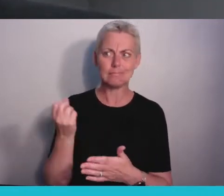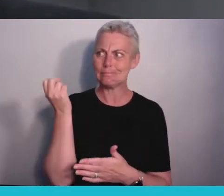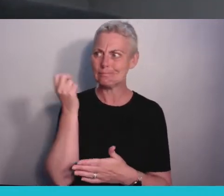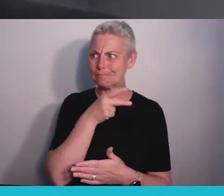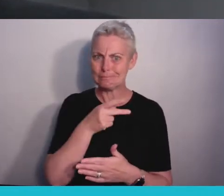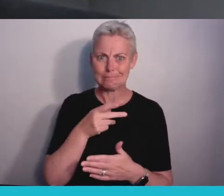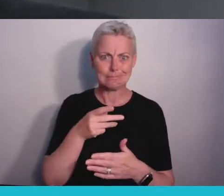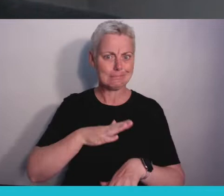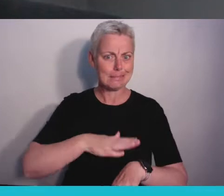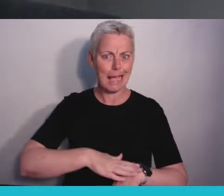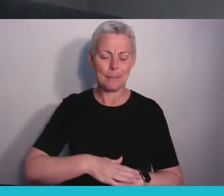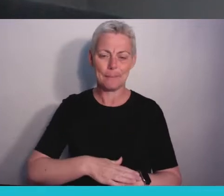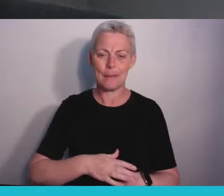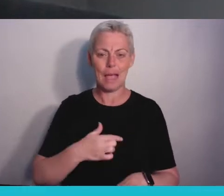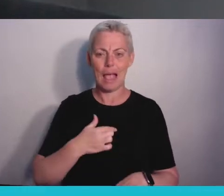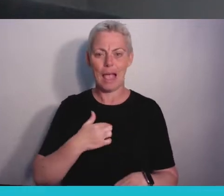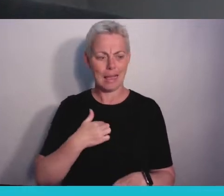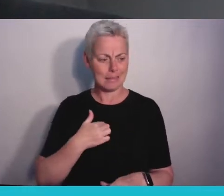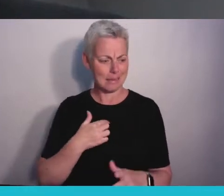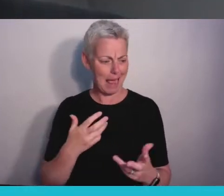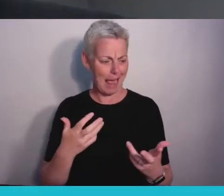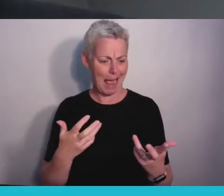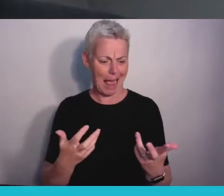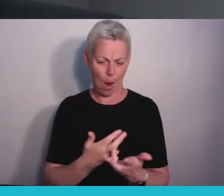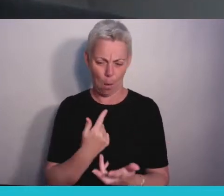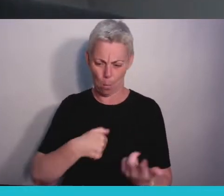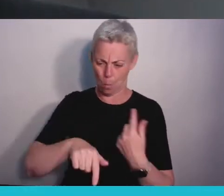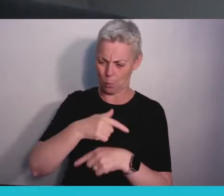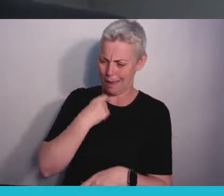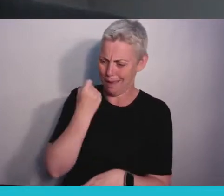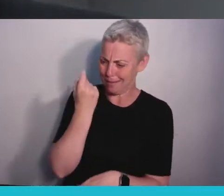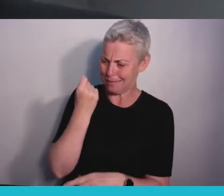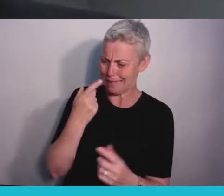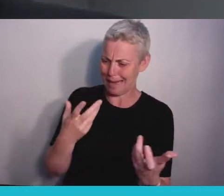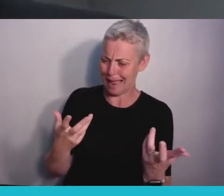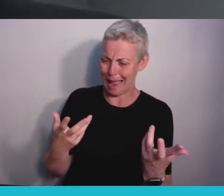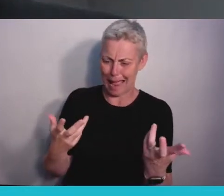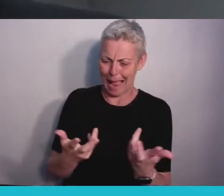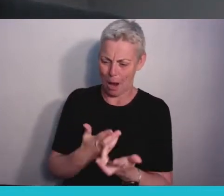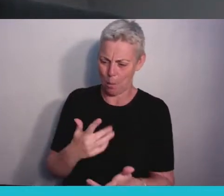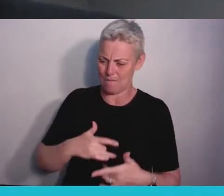our studies in these circumstances. So we're really pleased to have one of your peers who